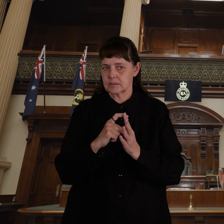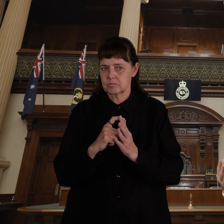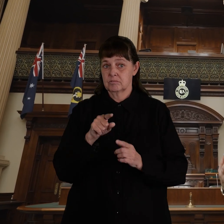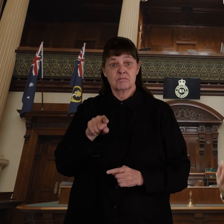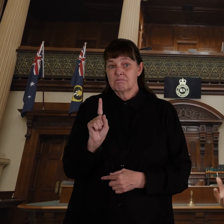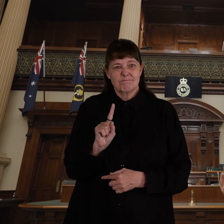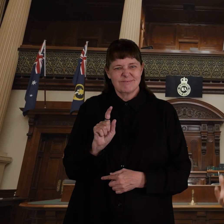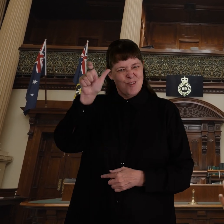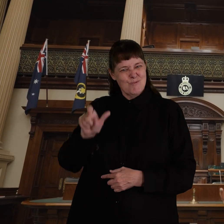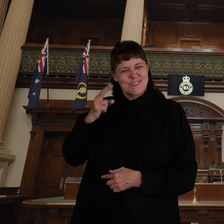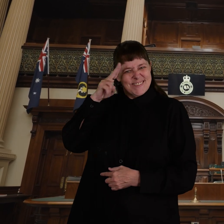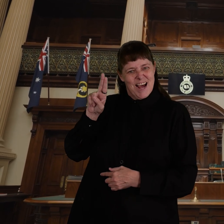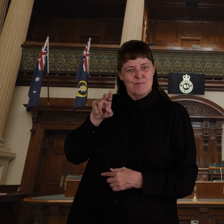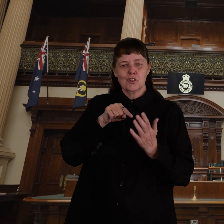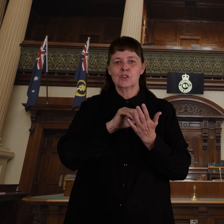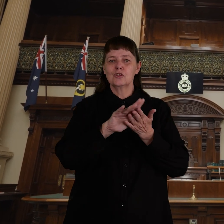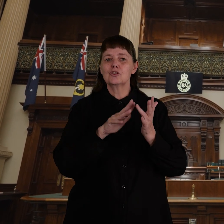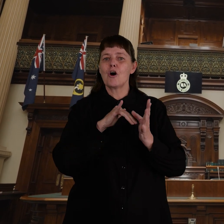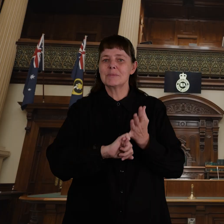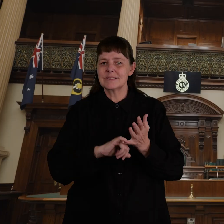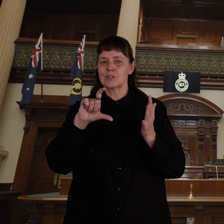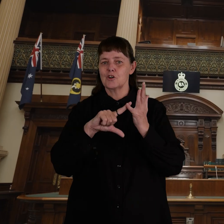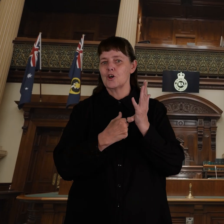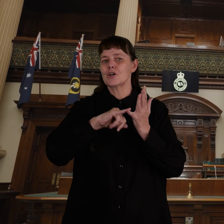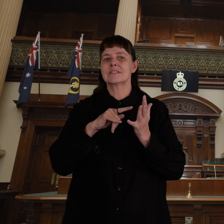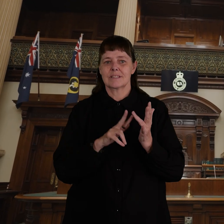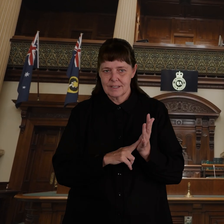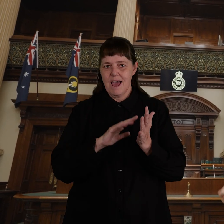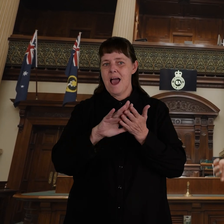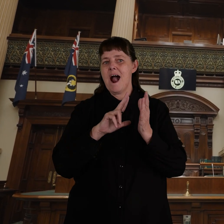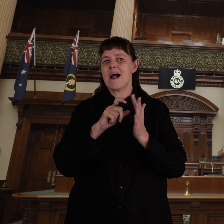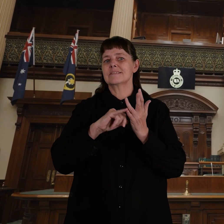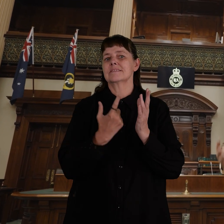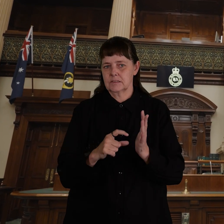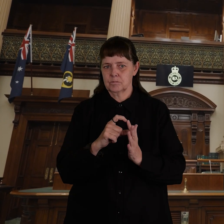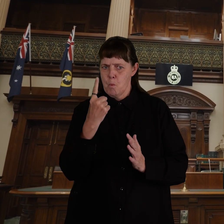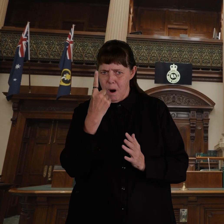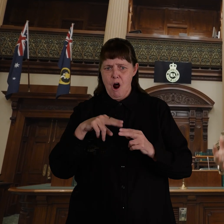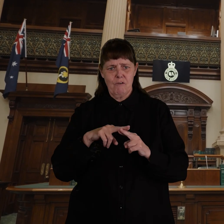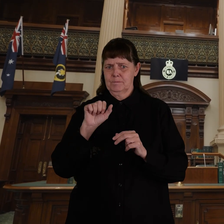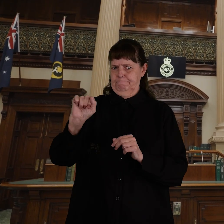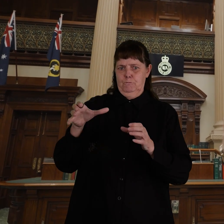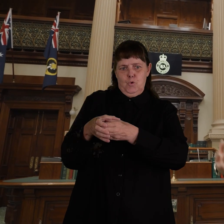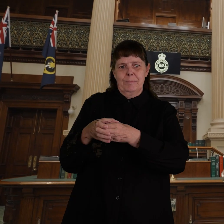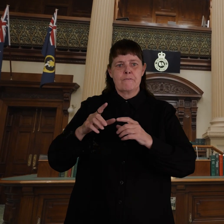he was one of the first printers to the House of Commons in the UK, and it became known that the